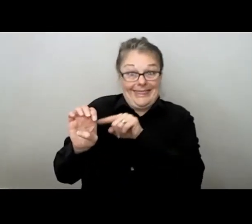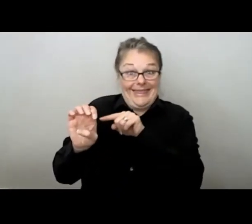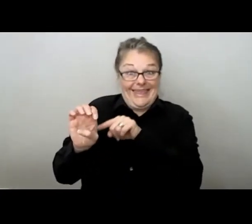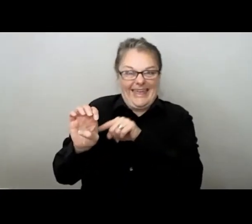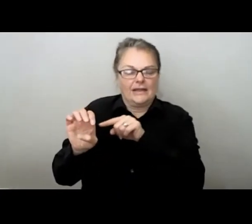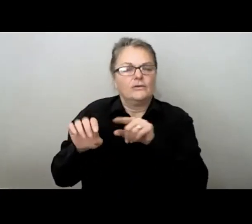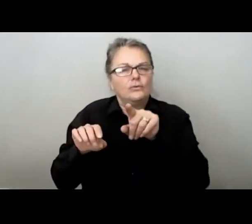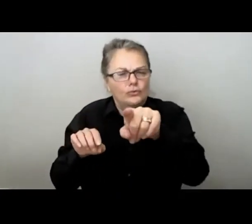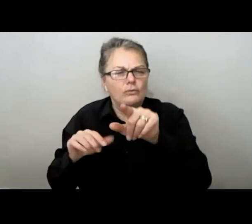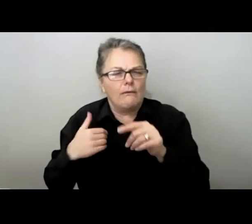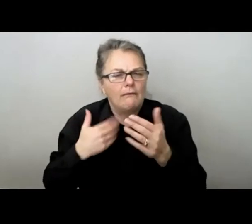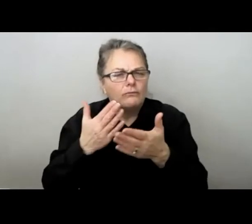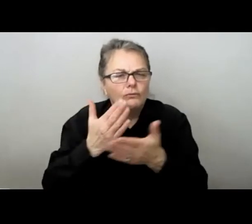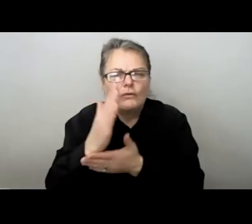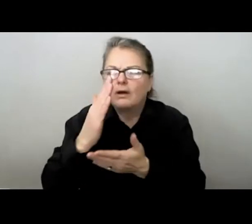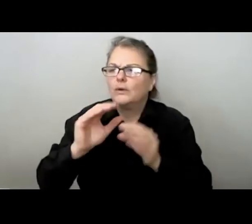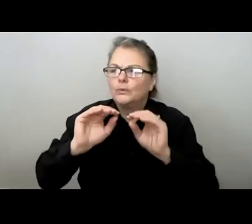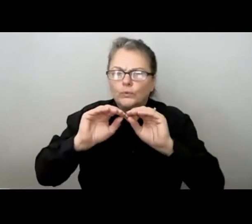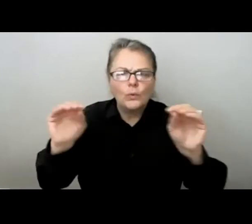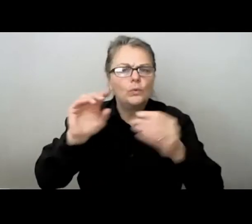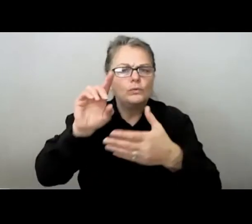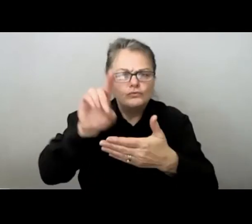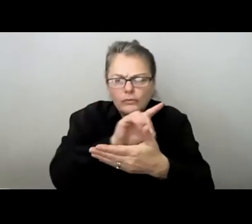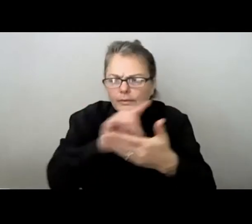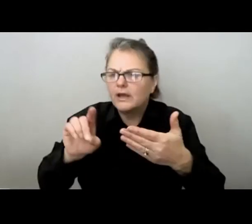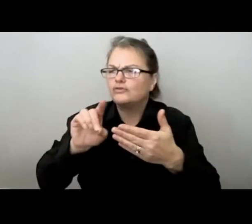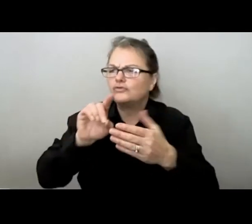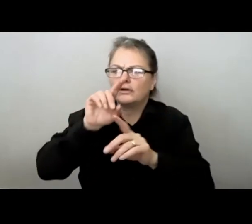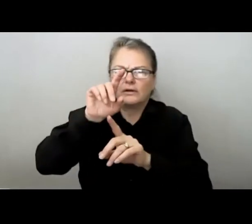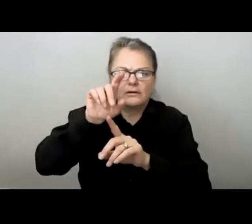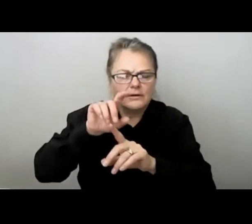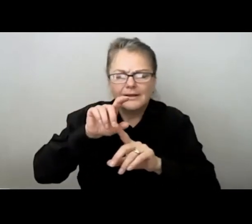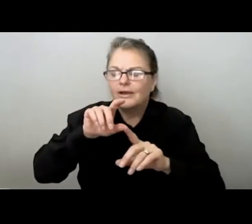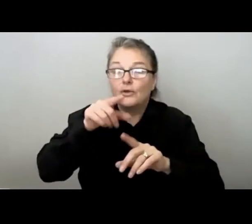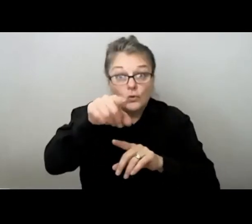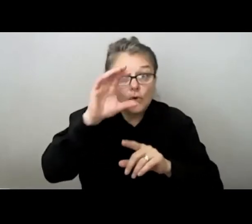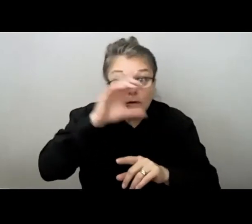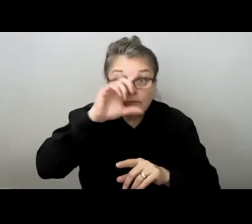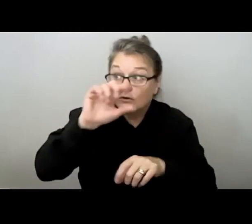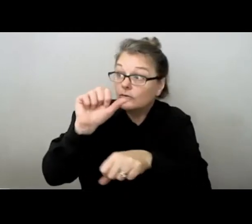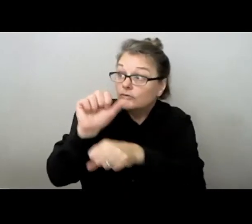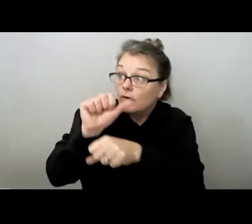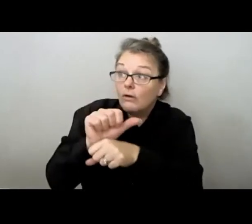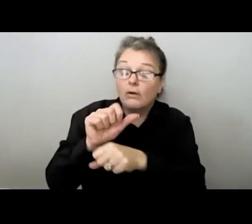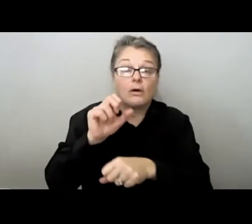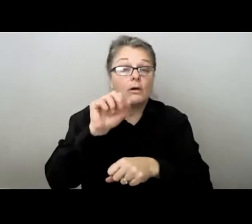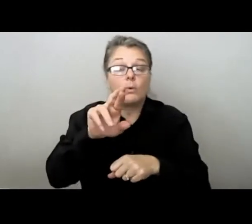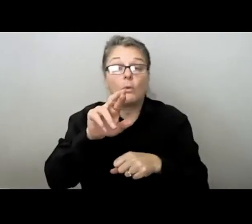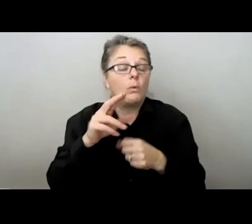WHEN LOOKING FOR A JOB OR WORKING OR GOING OUT TO EAT FOOD OR GO SHOPPING.